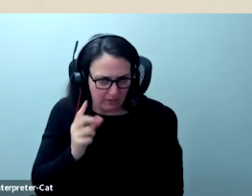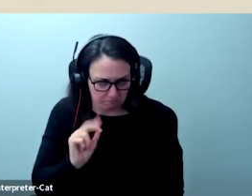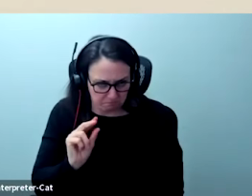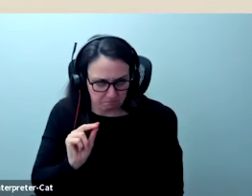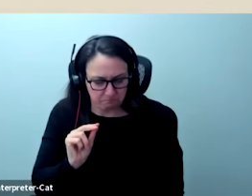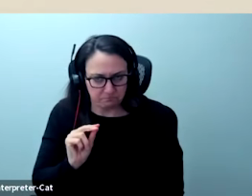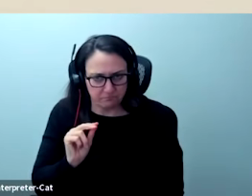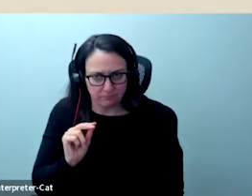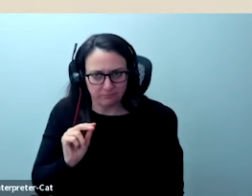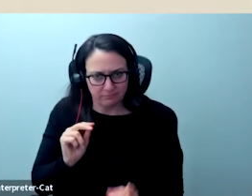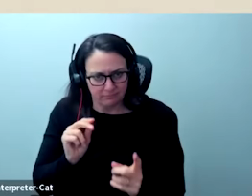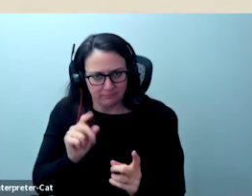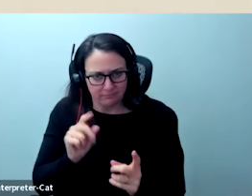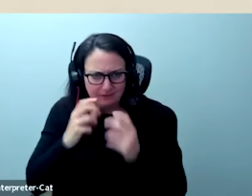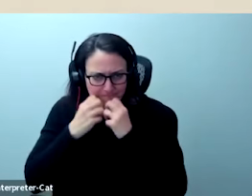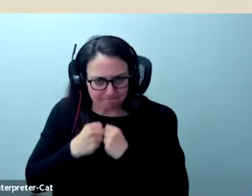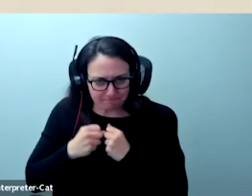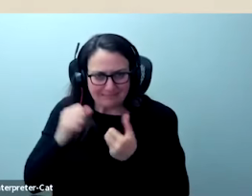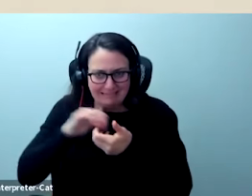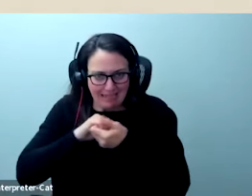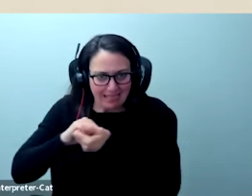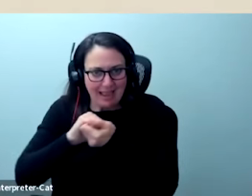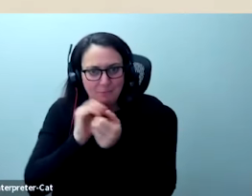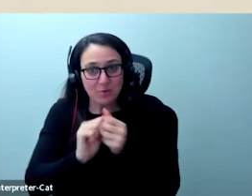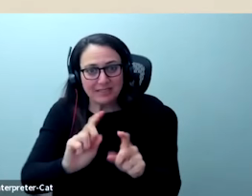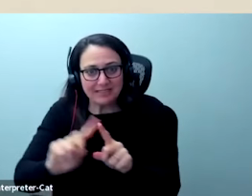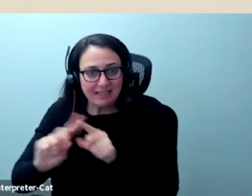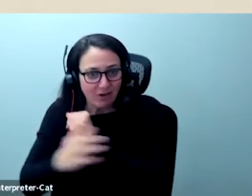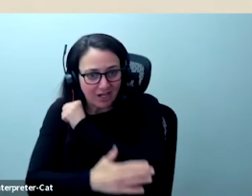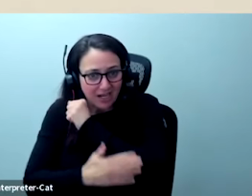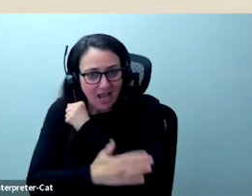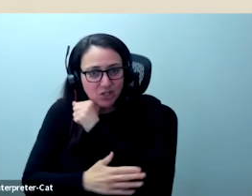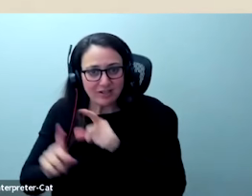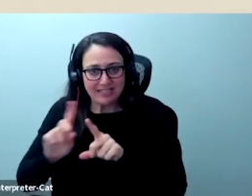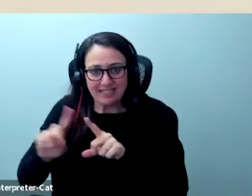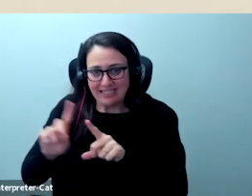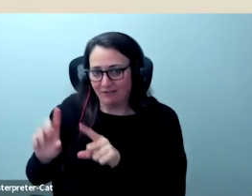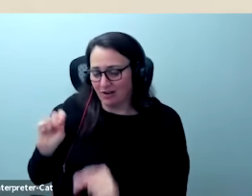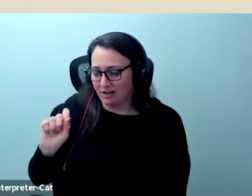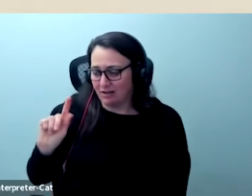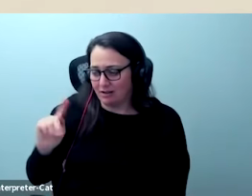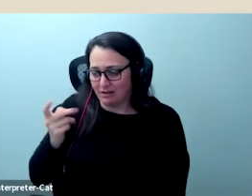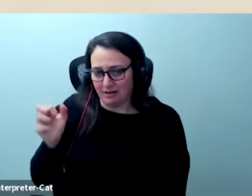And it's why it's so valuable to collaborate with different countries and different stakeholders across industries.